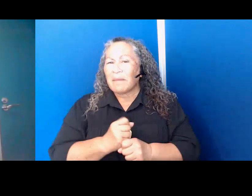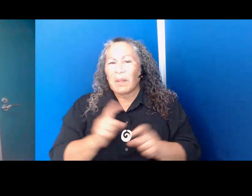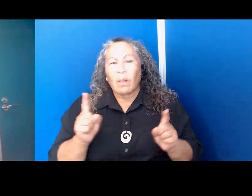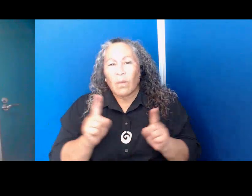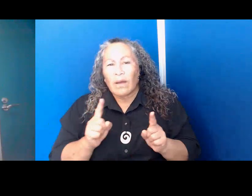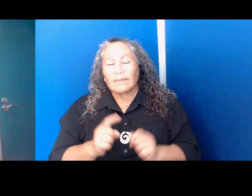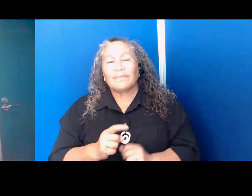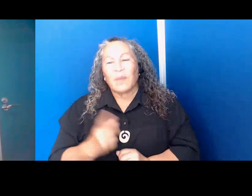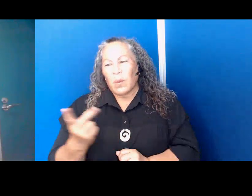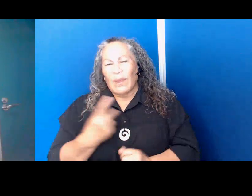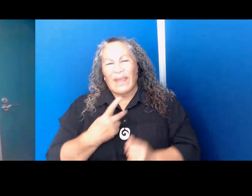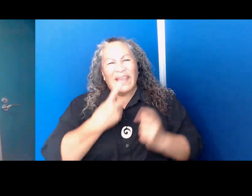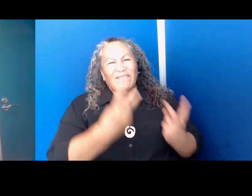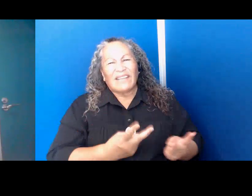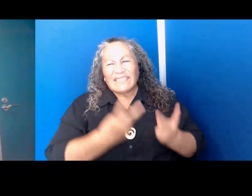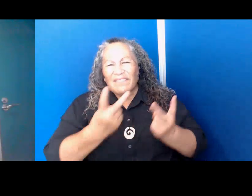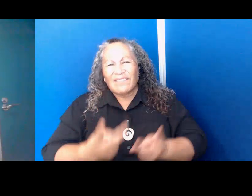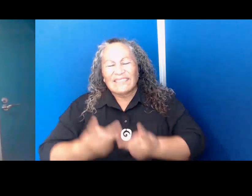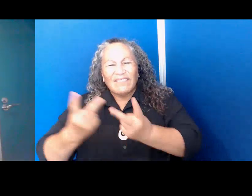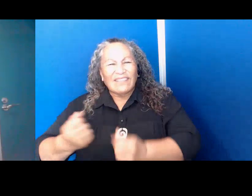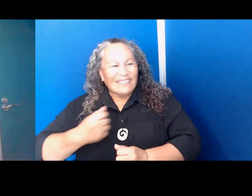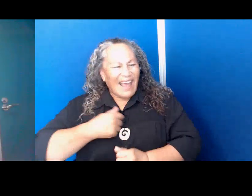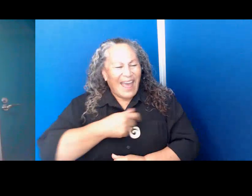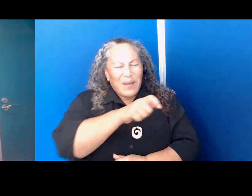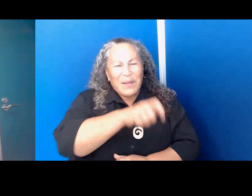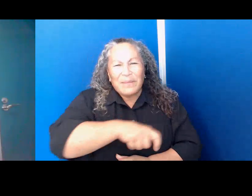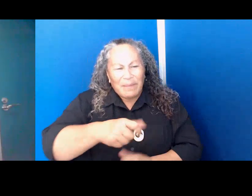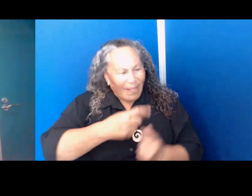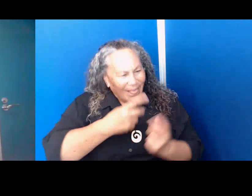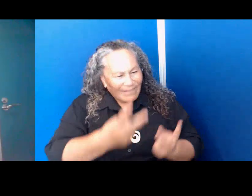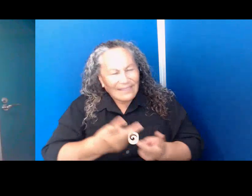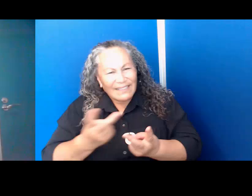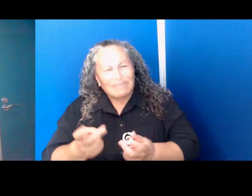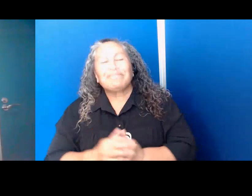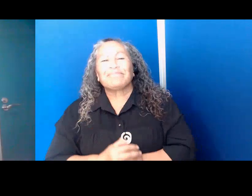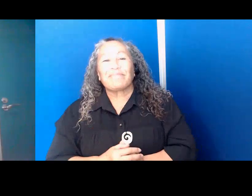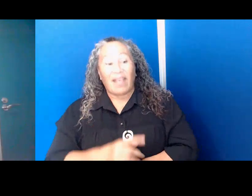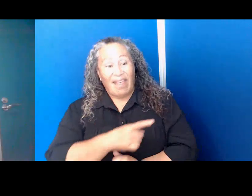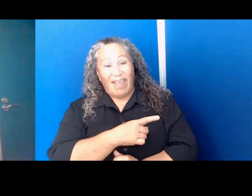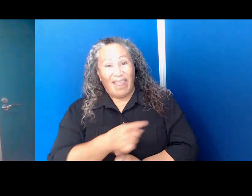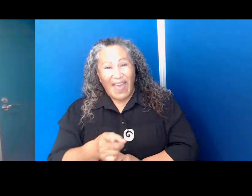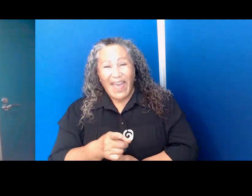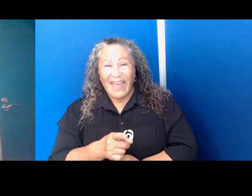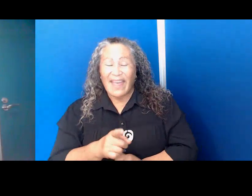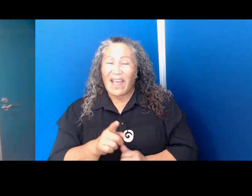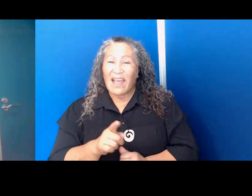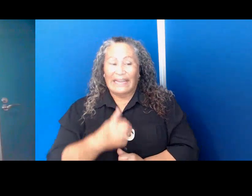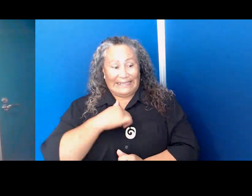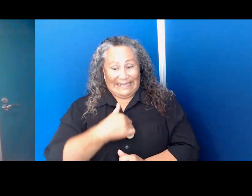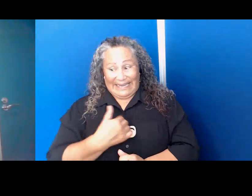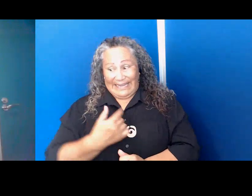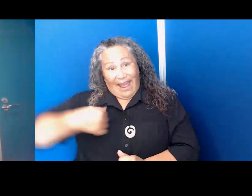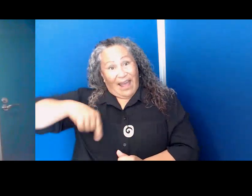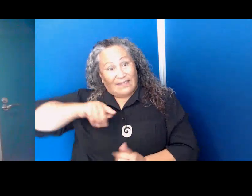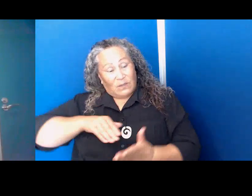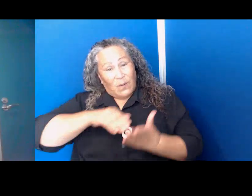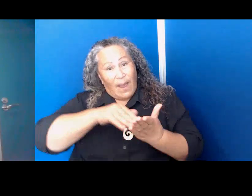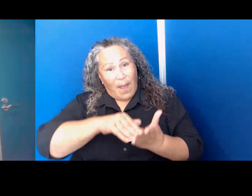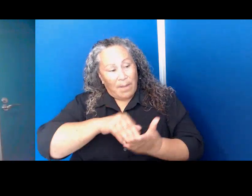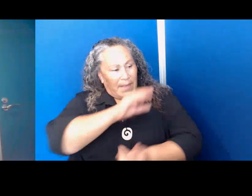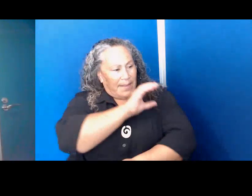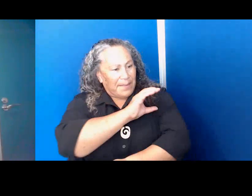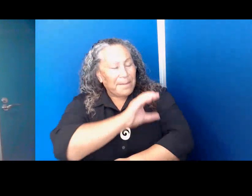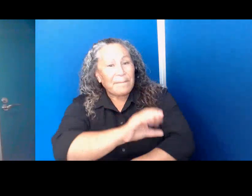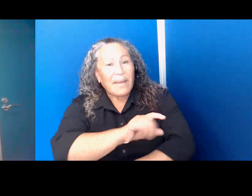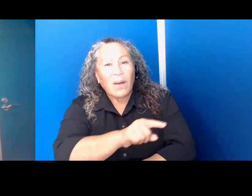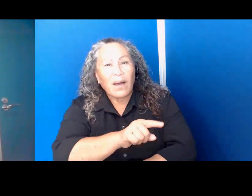see tagata sa'ilimalo, they will need us to help them, empower them, to live the good quality of